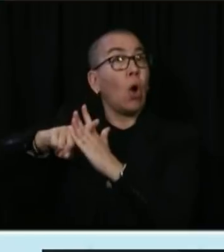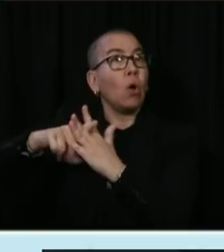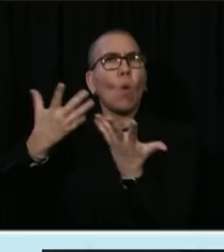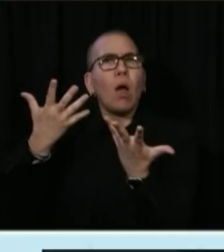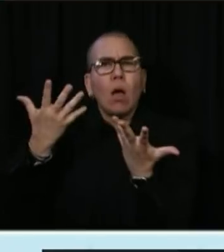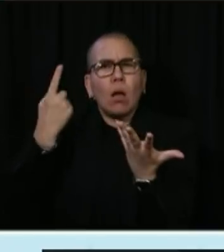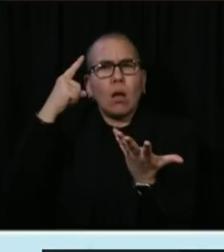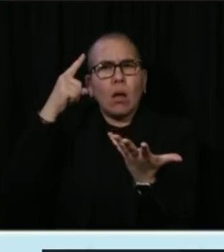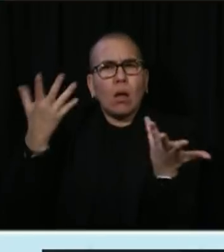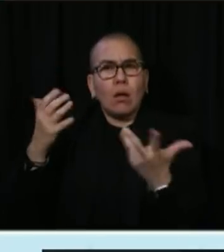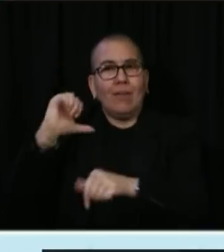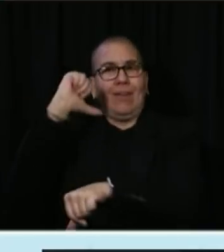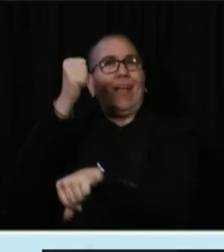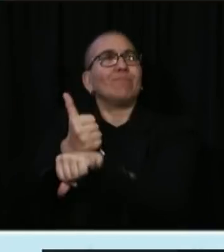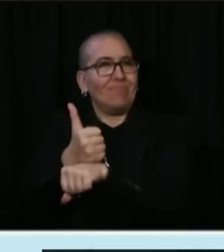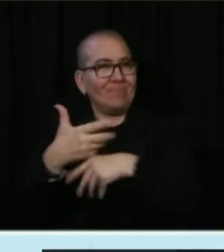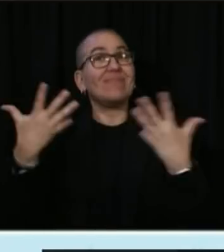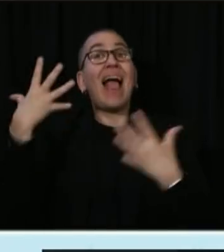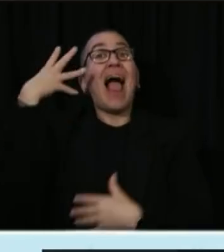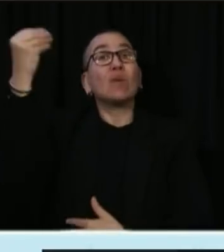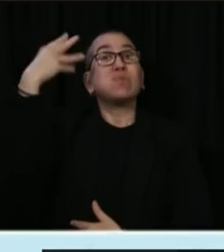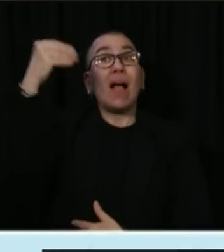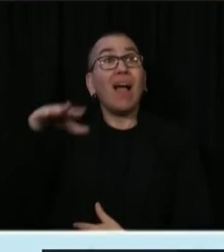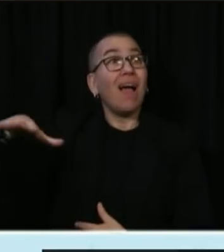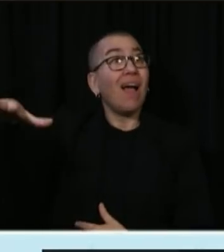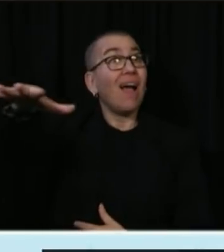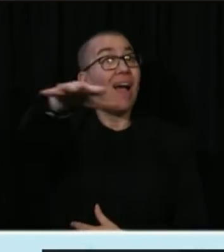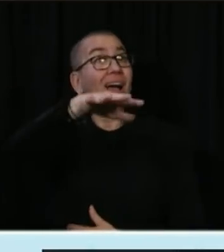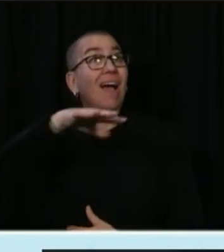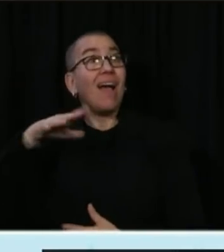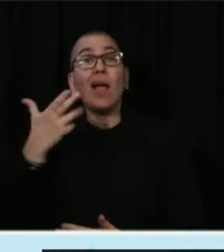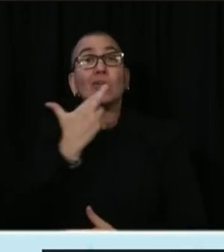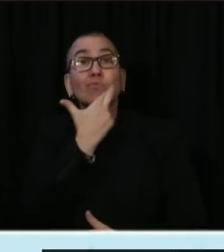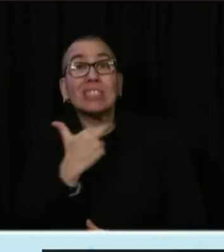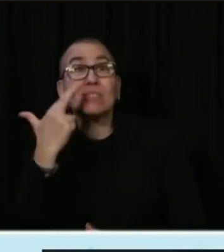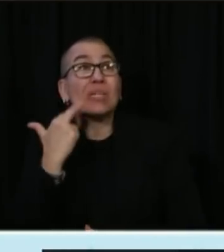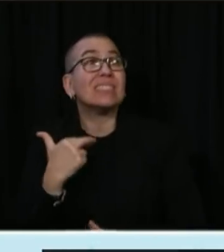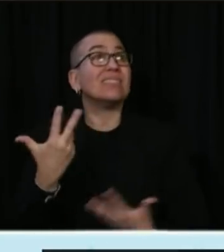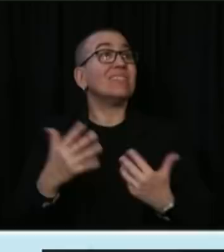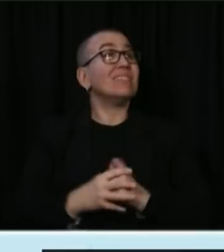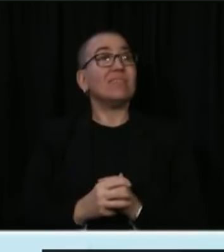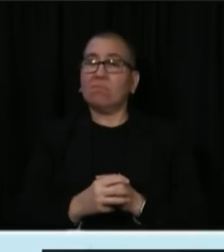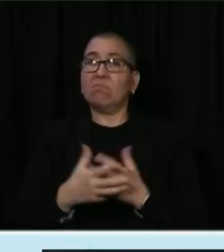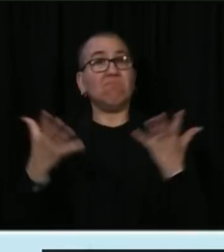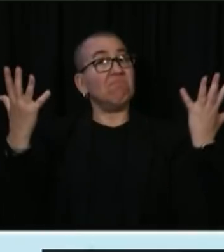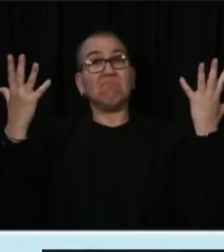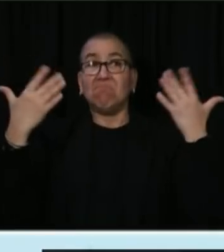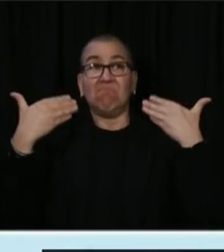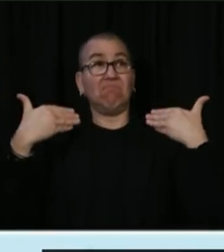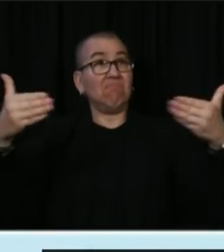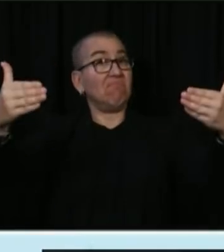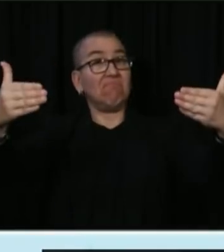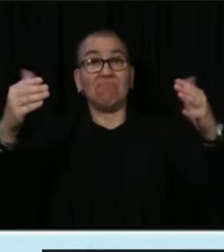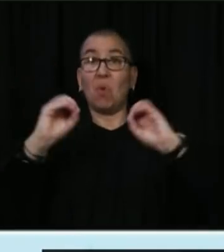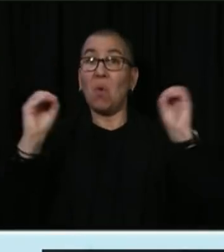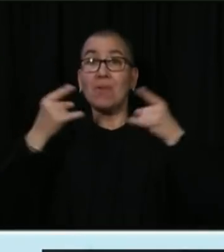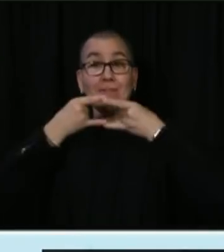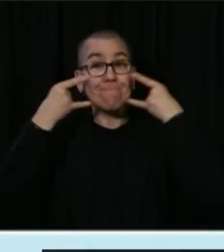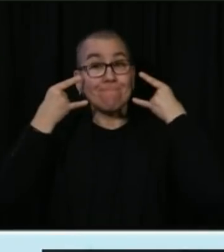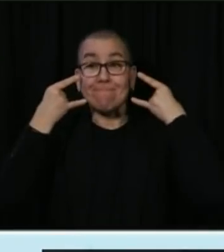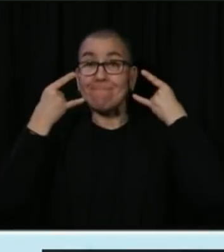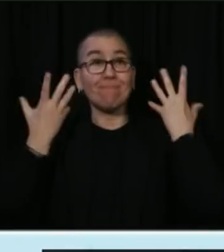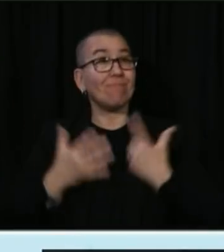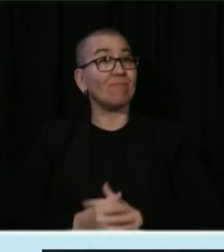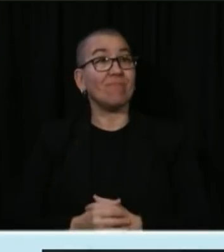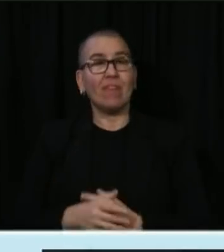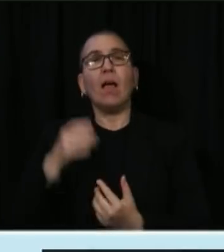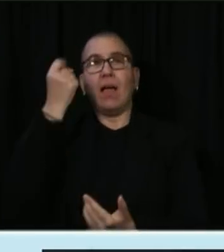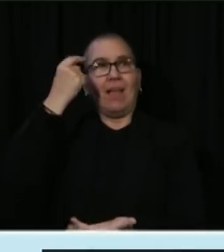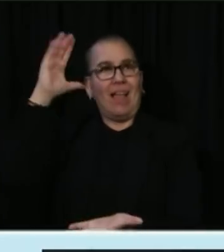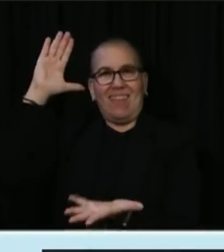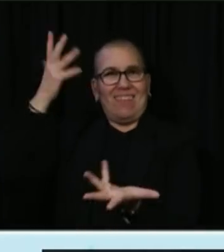STARTING TOMORROW AT NOON, WE